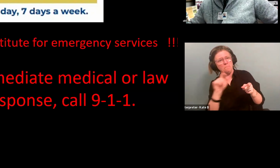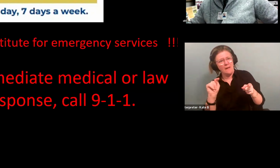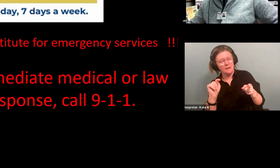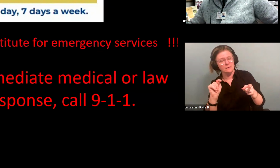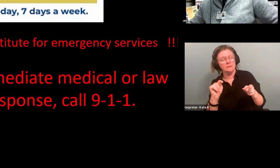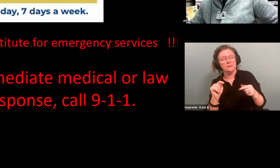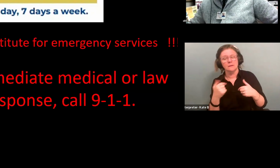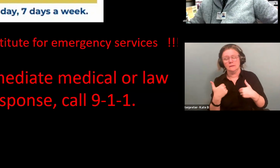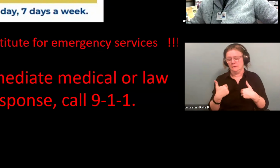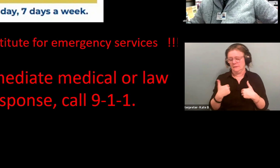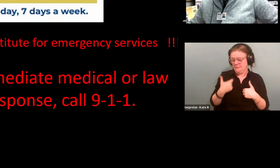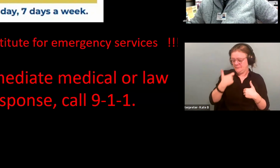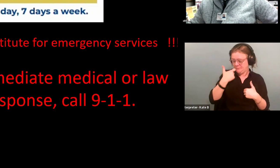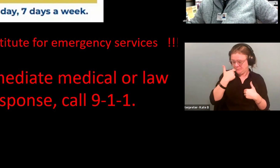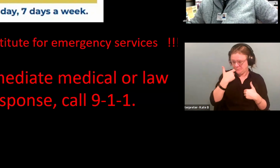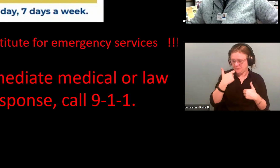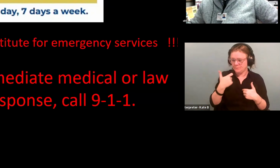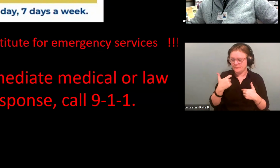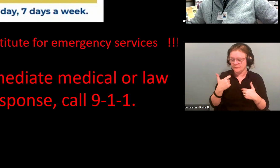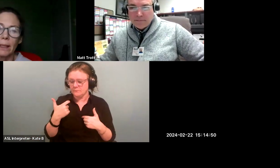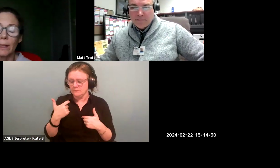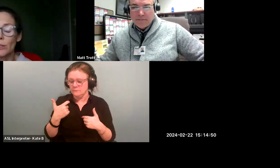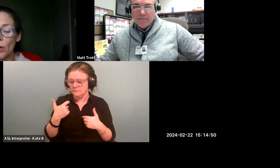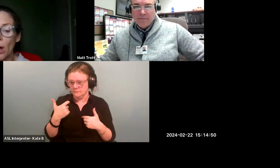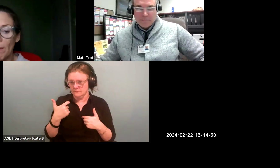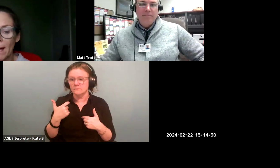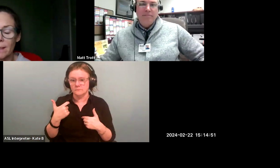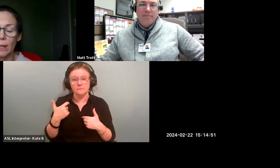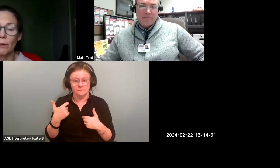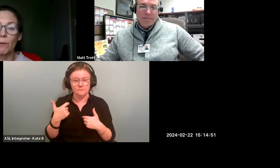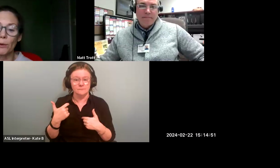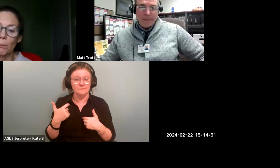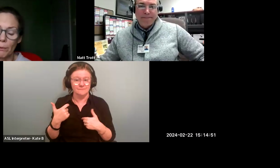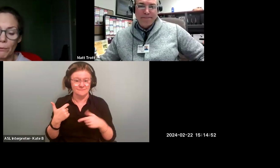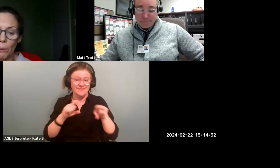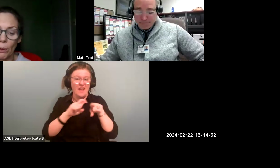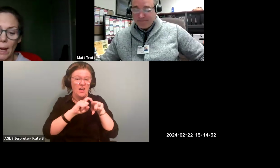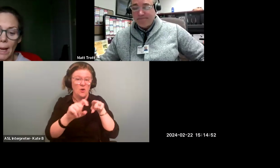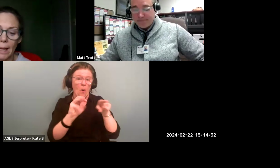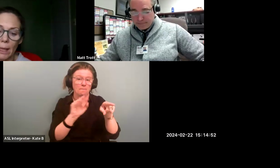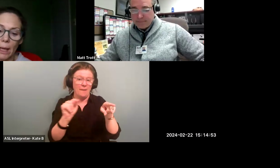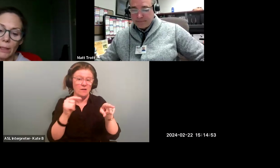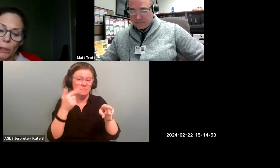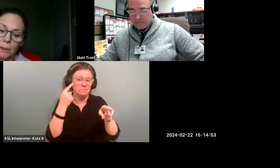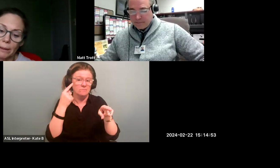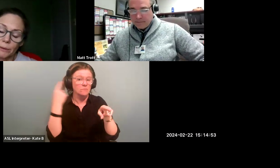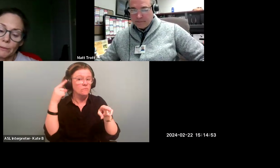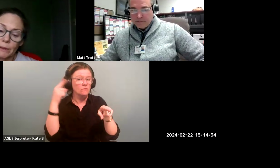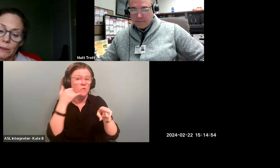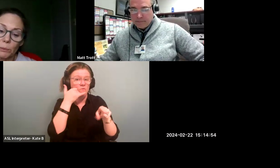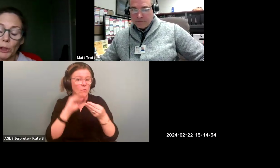Recently I had the experience where I needed to call Matt to get a phone number for a Adult Protective Services